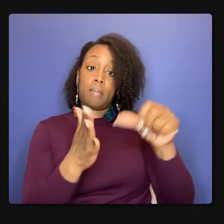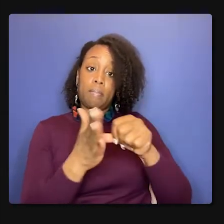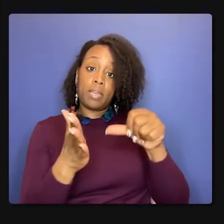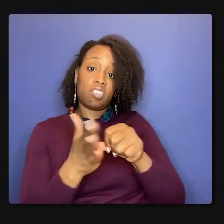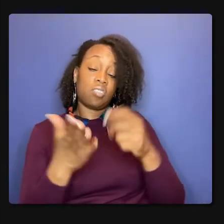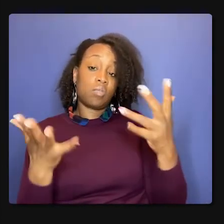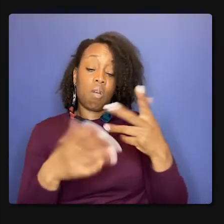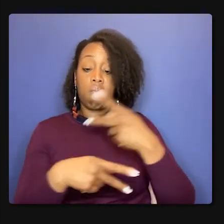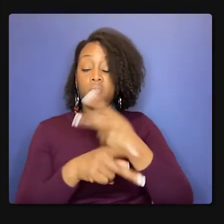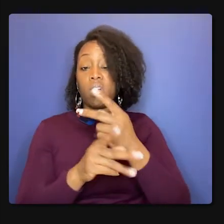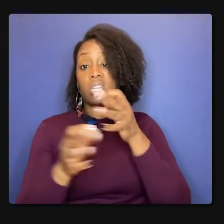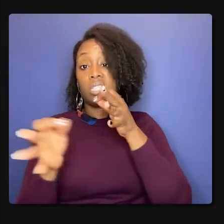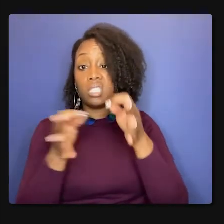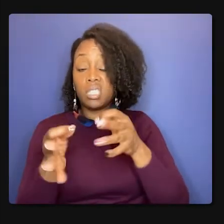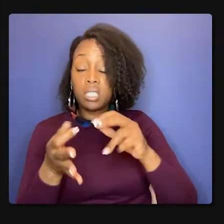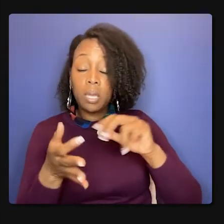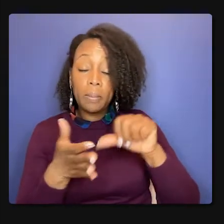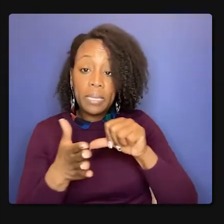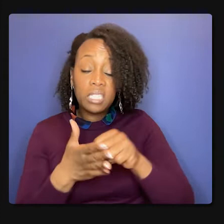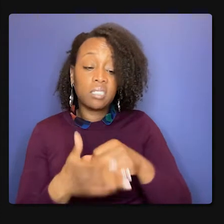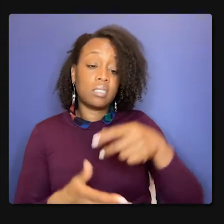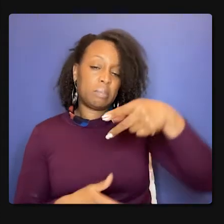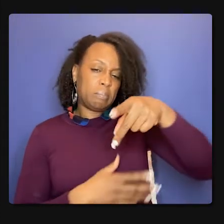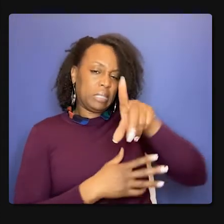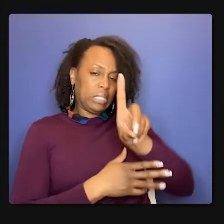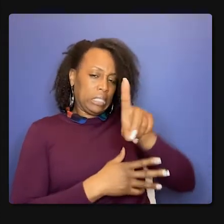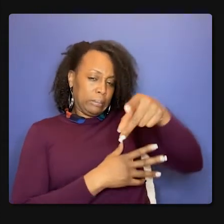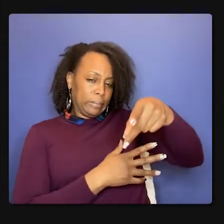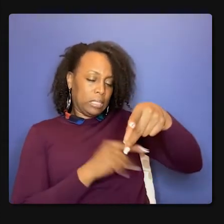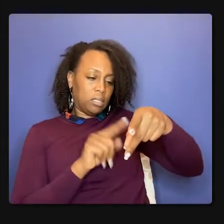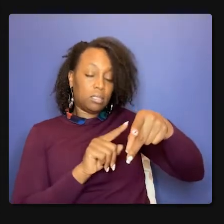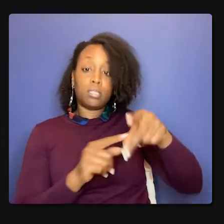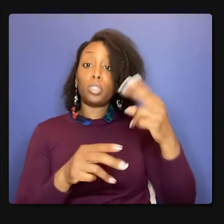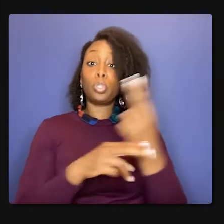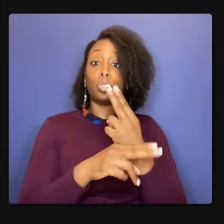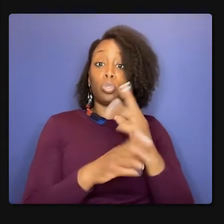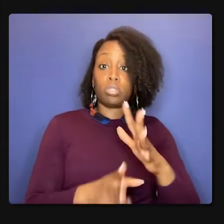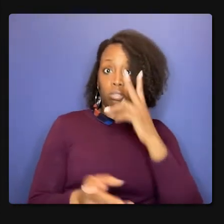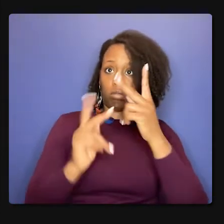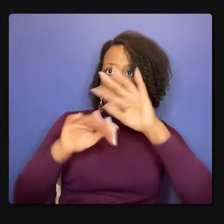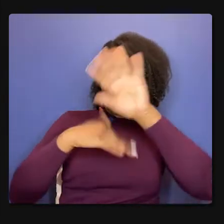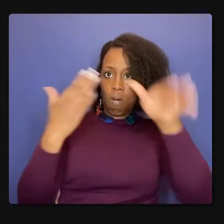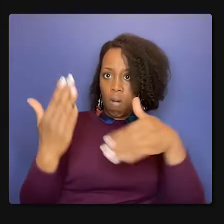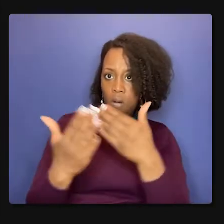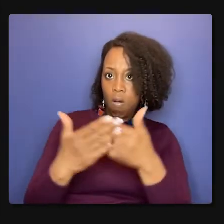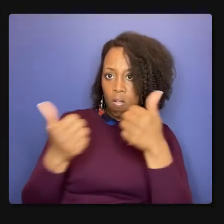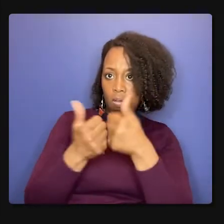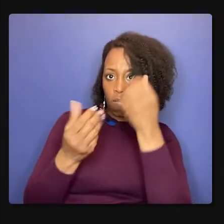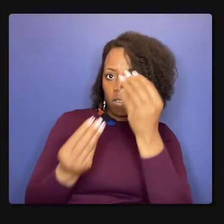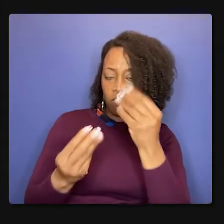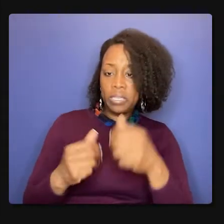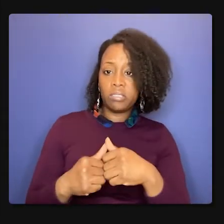also known as product details pages or PDPs, where users see all of your game information,